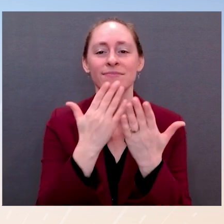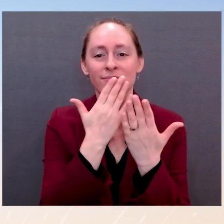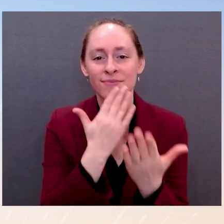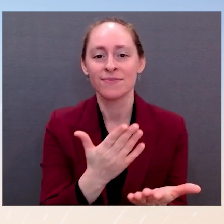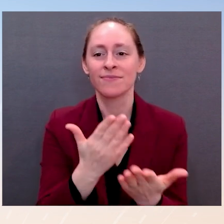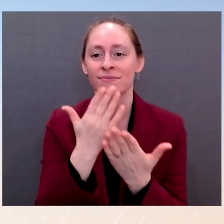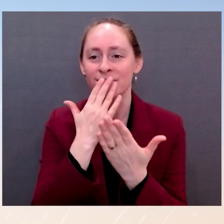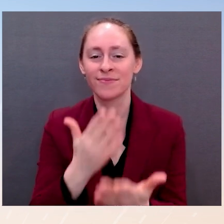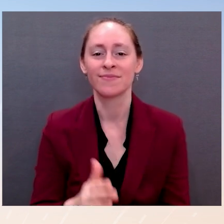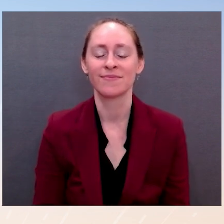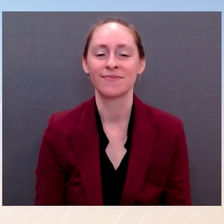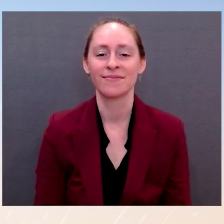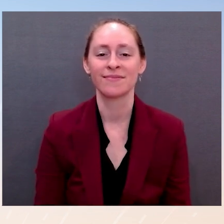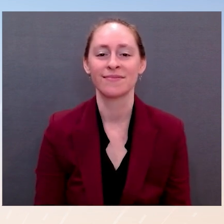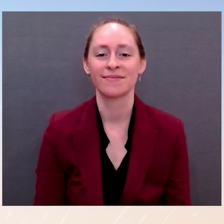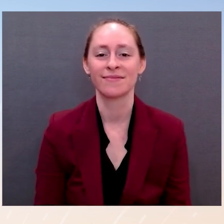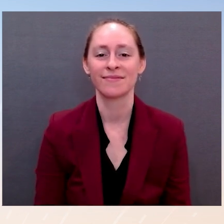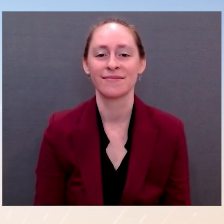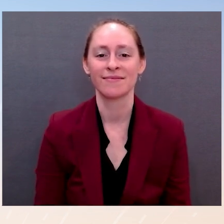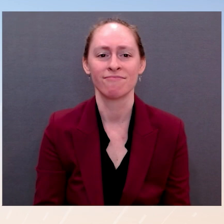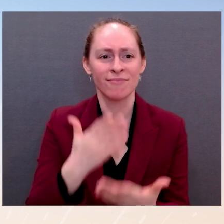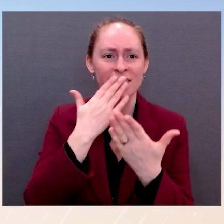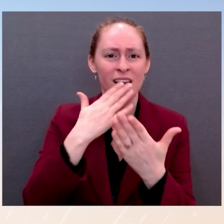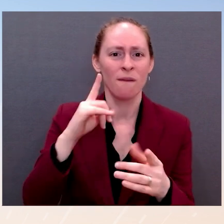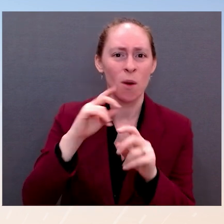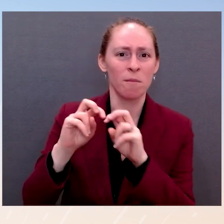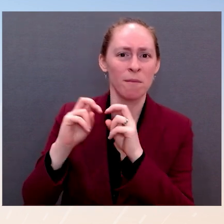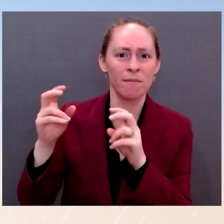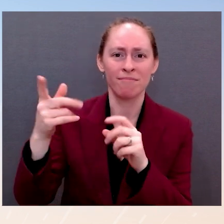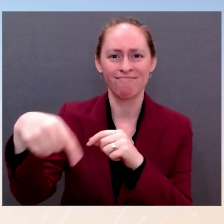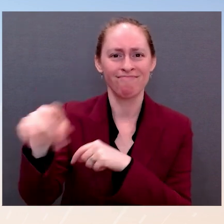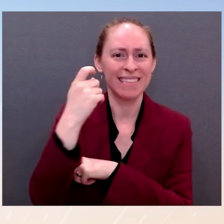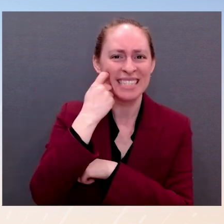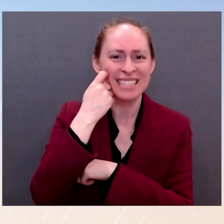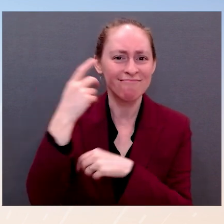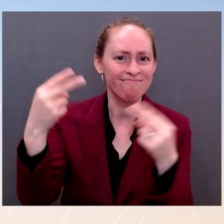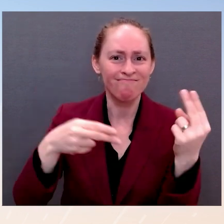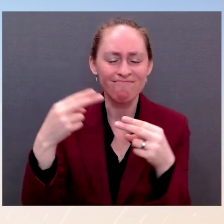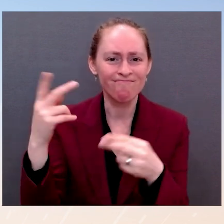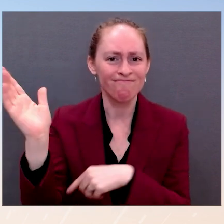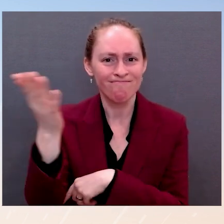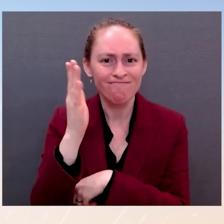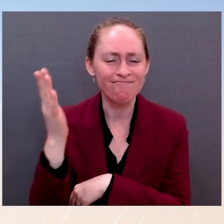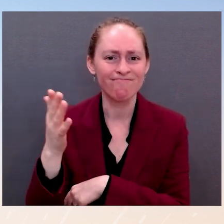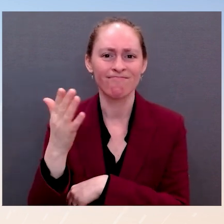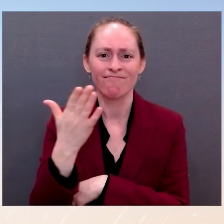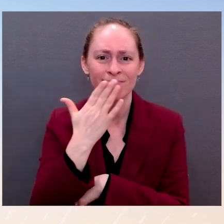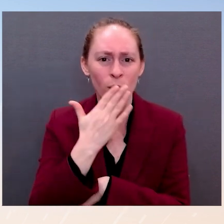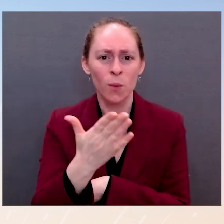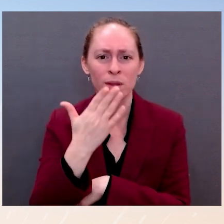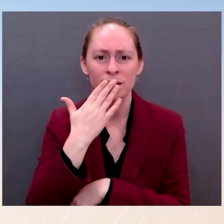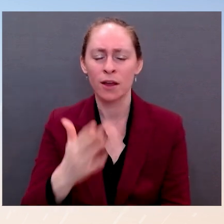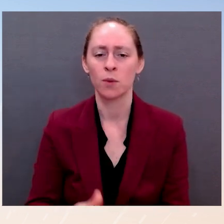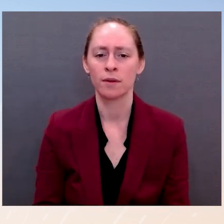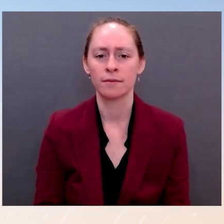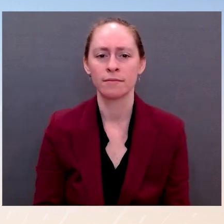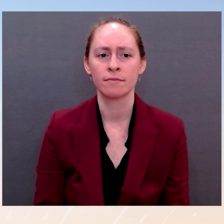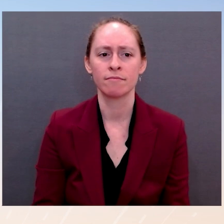Drs. Leonard and, Brown, Hill Administrator Brooks, the and particularly deputy secretary of Commerce Don